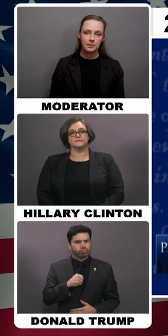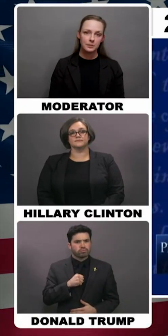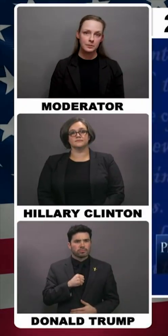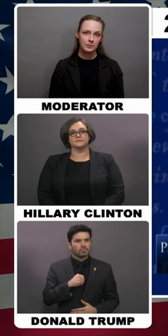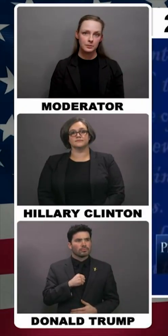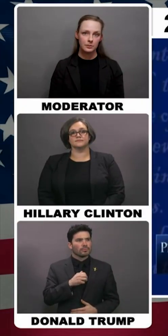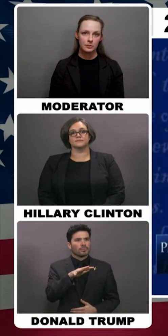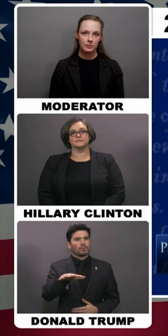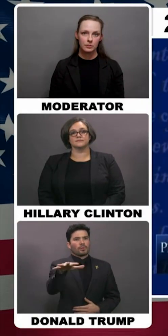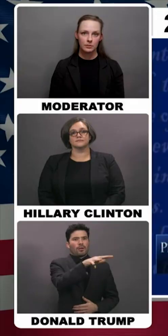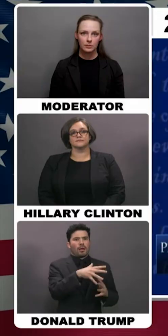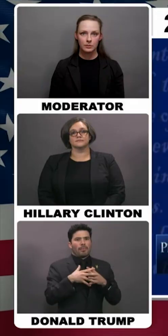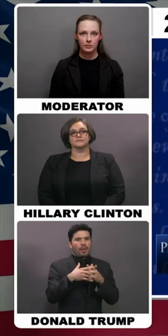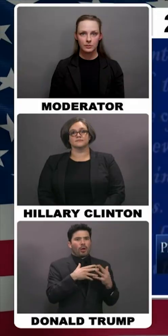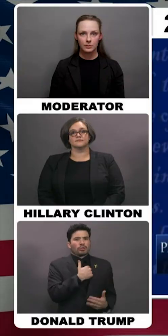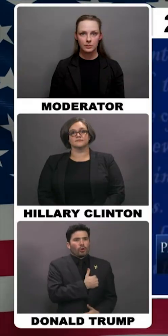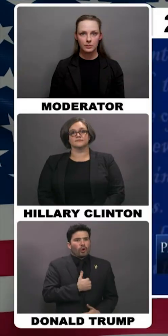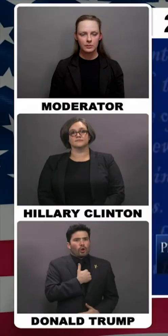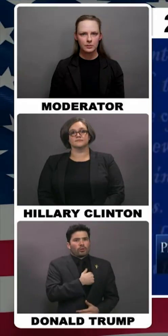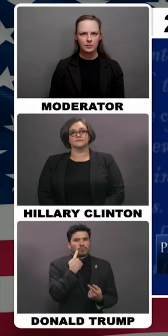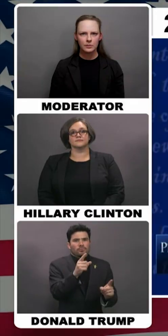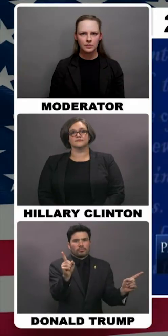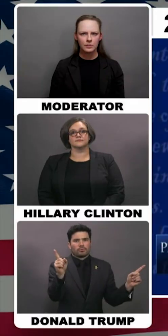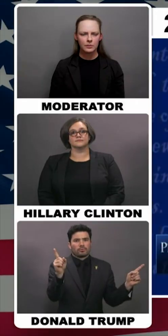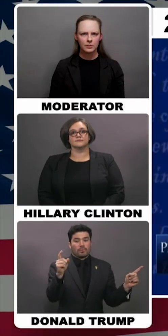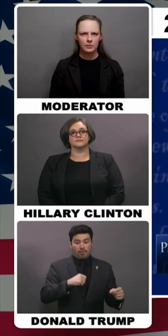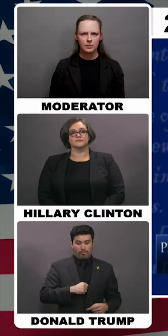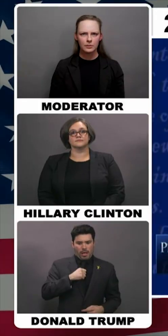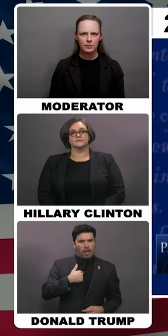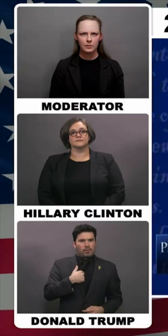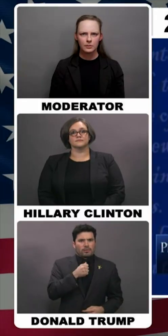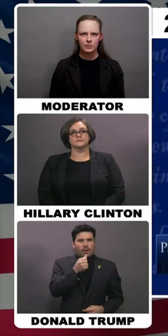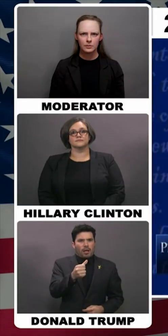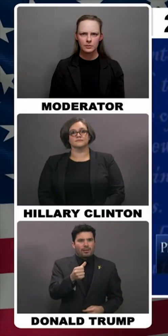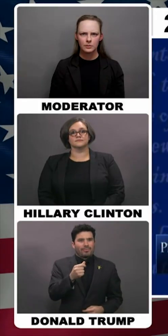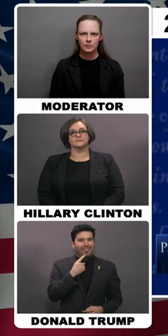Certainly I'm not proud of it. But this is locker room talk. You know, when we have a world